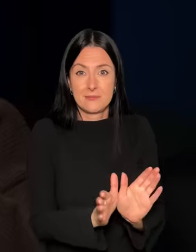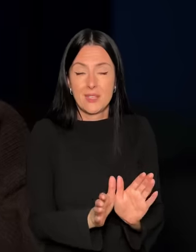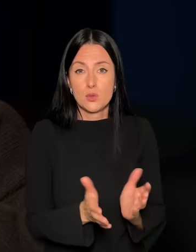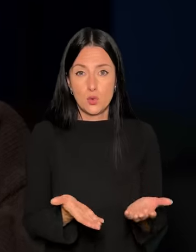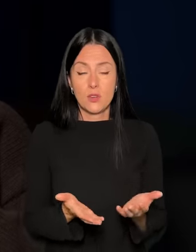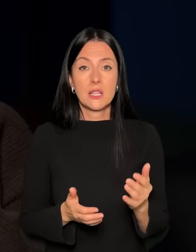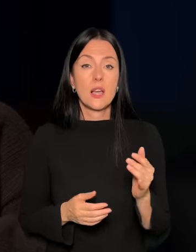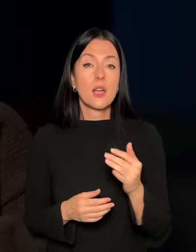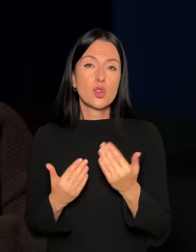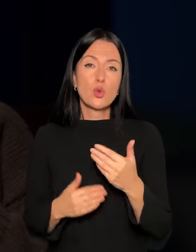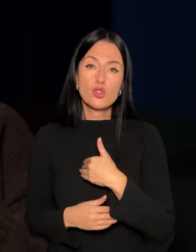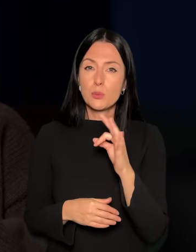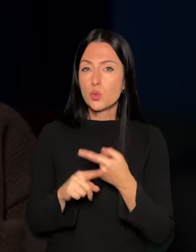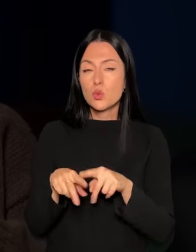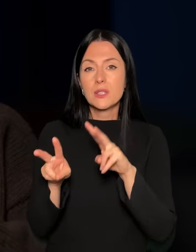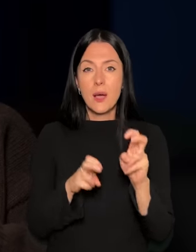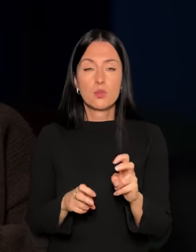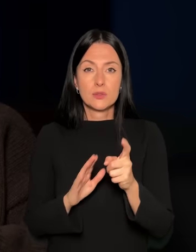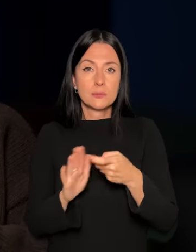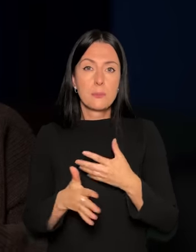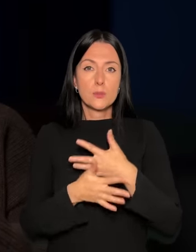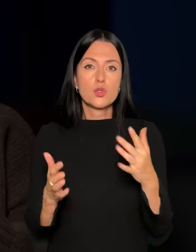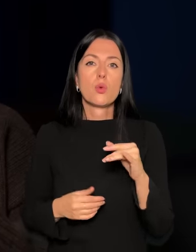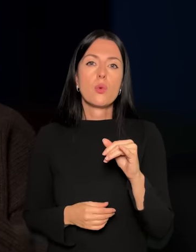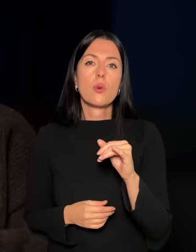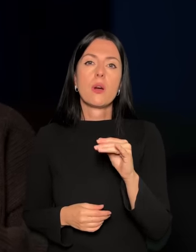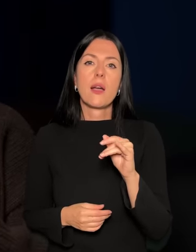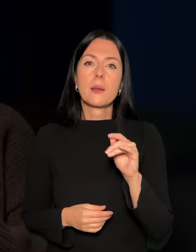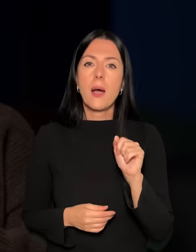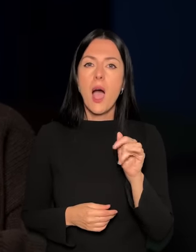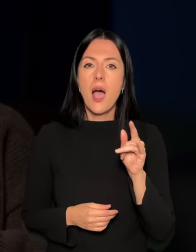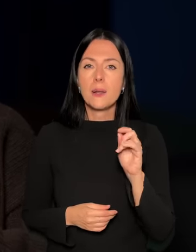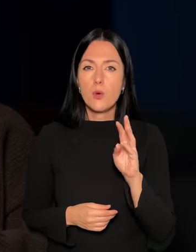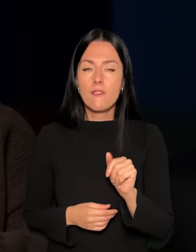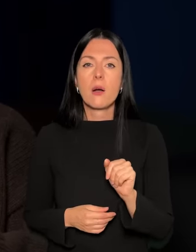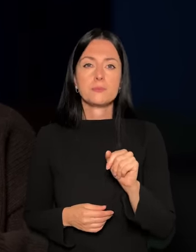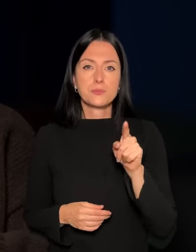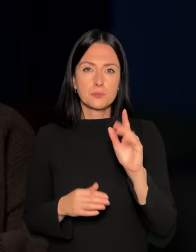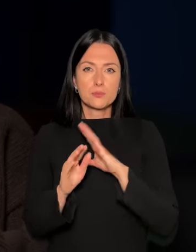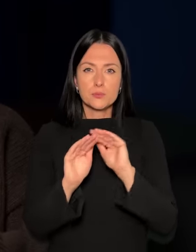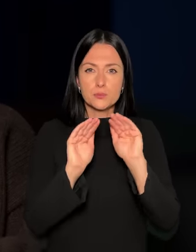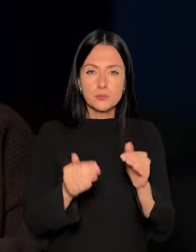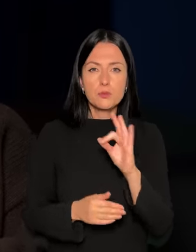If you want to learn more about this topic, there was a story about VAALAM by Akim Galimov.